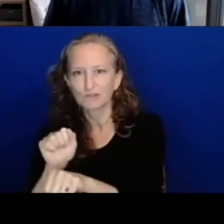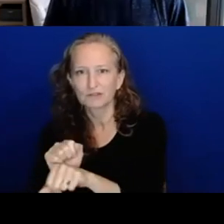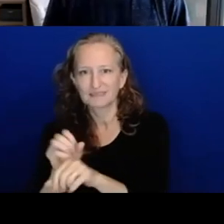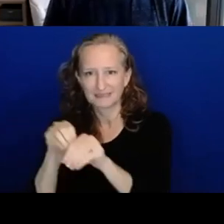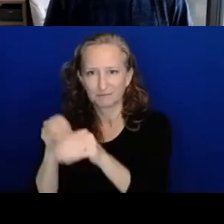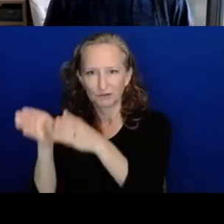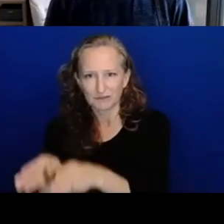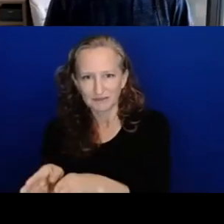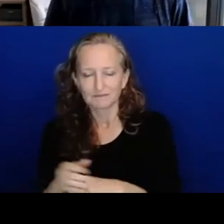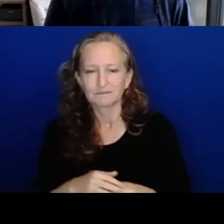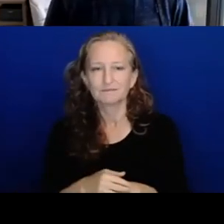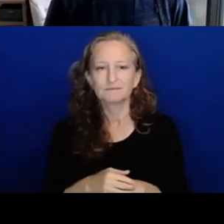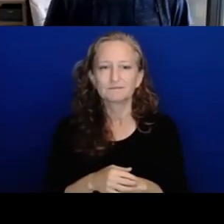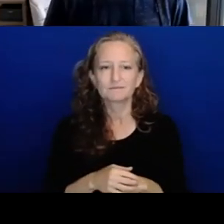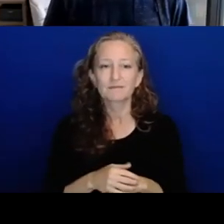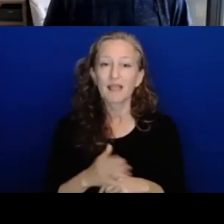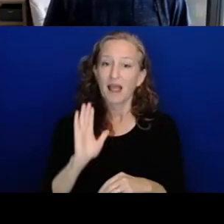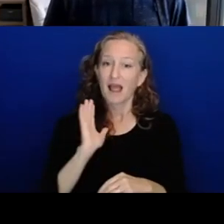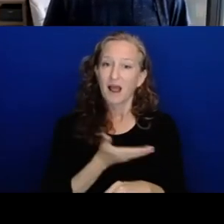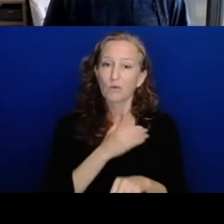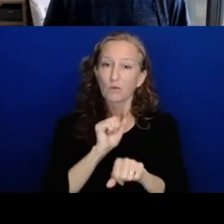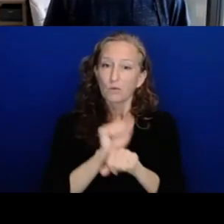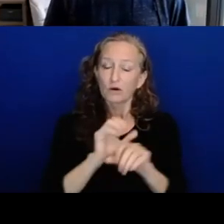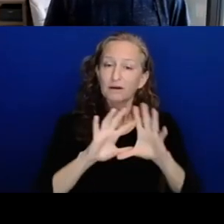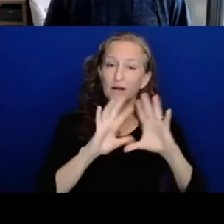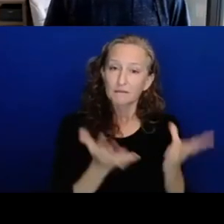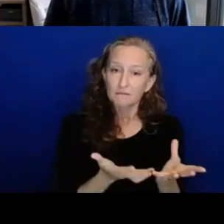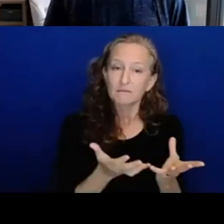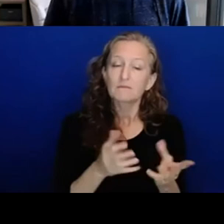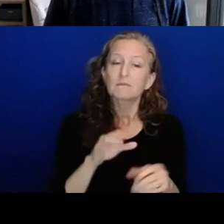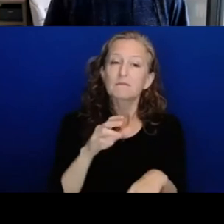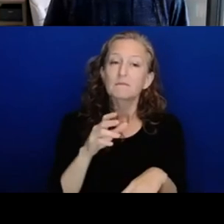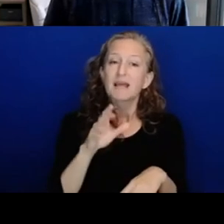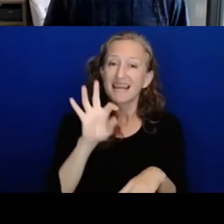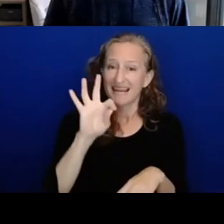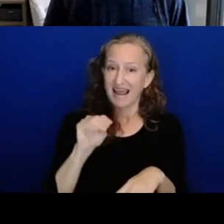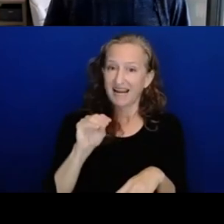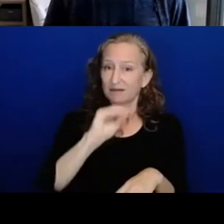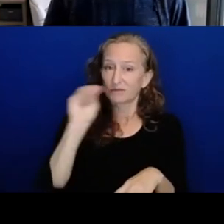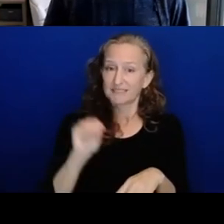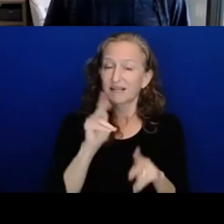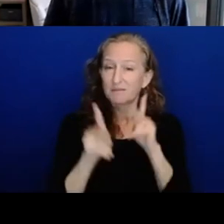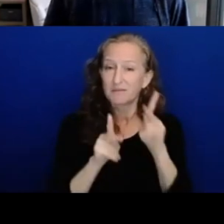in, our workforce is about 1100 people, about 90% are remote right now. But about two months